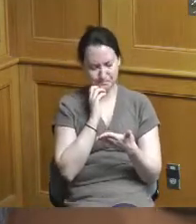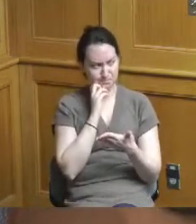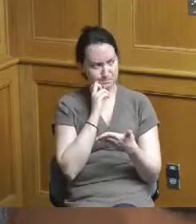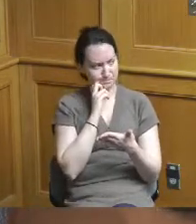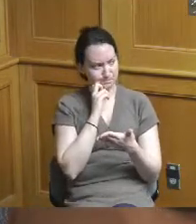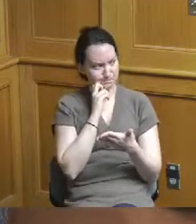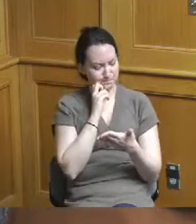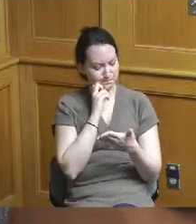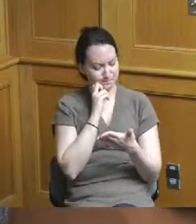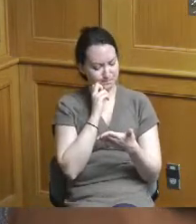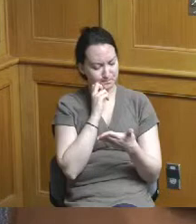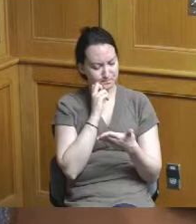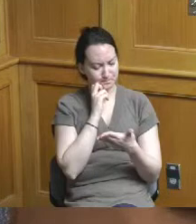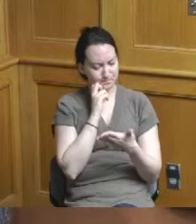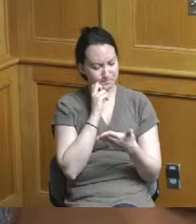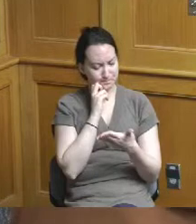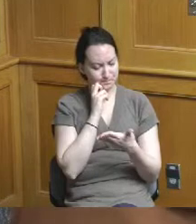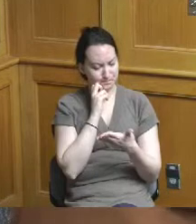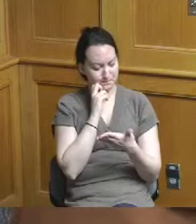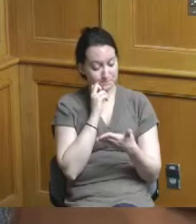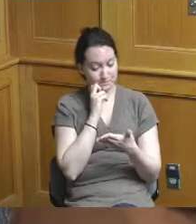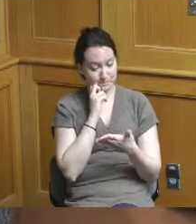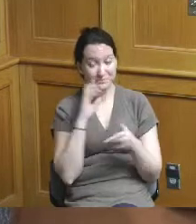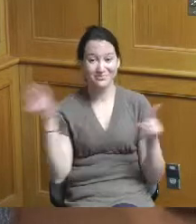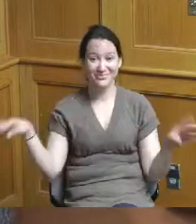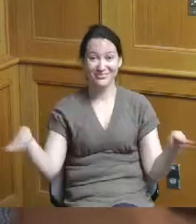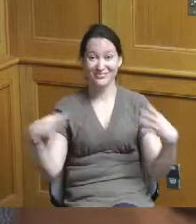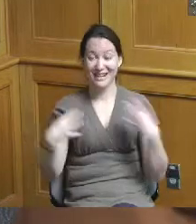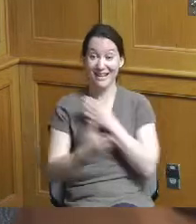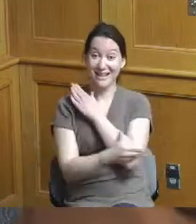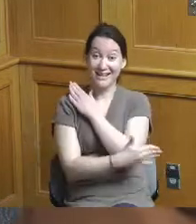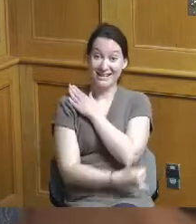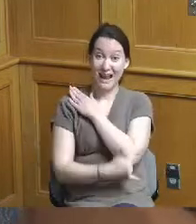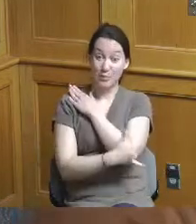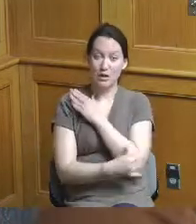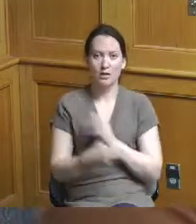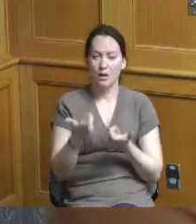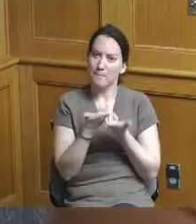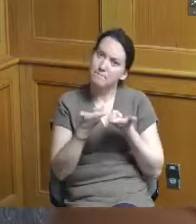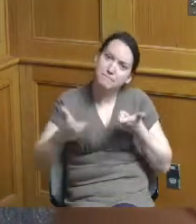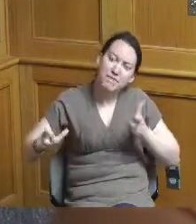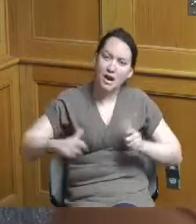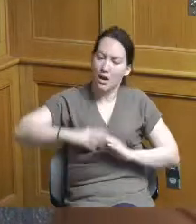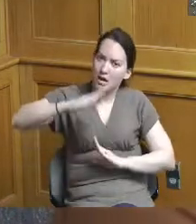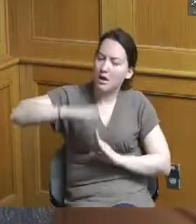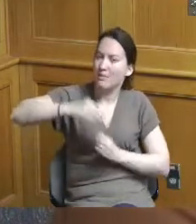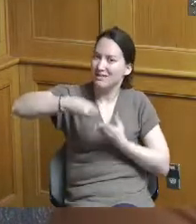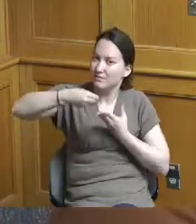become the county with one of the largest hotel taxes in the country I mean in the state and in